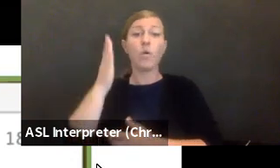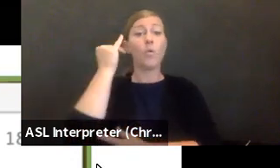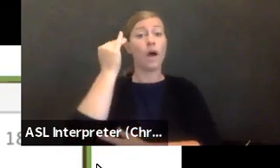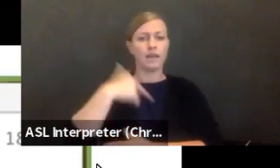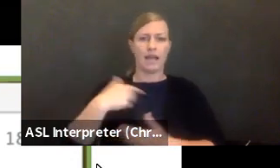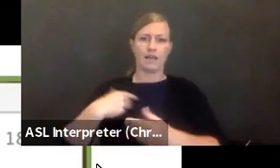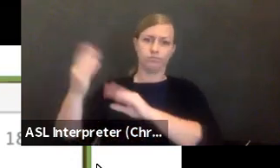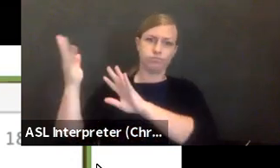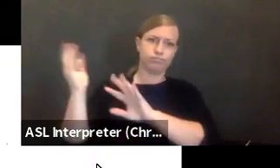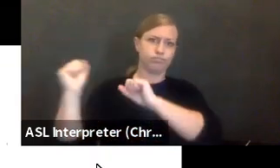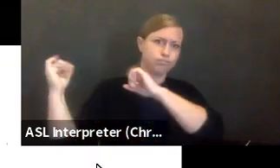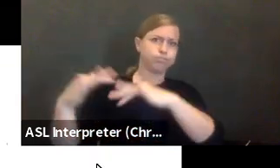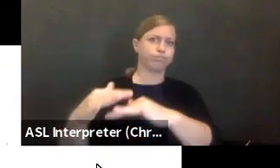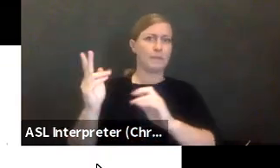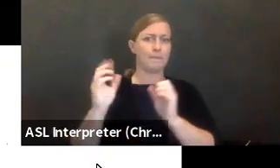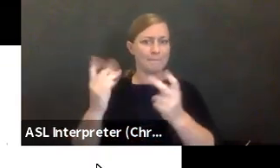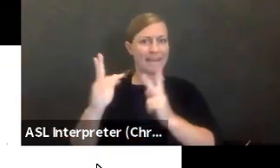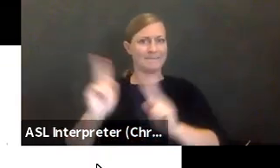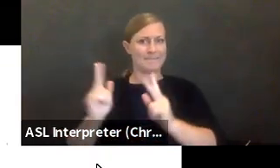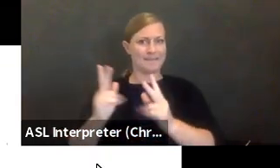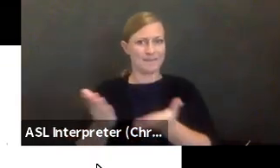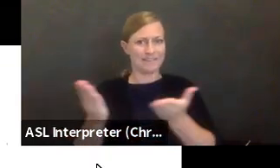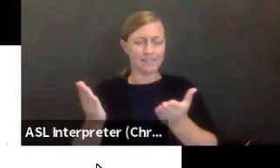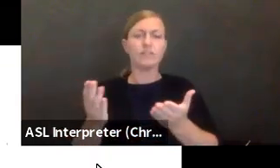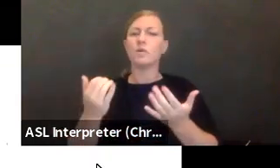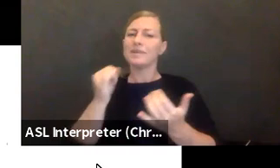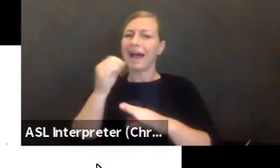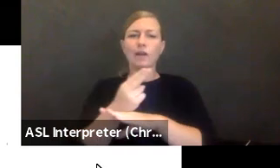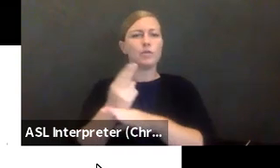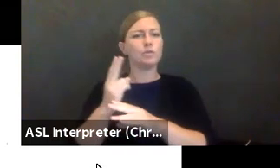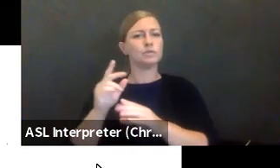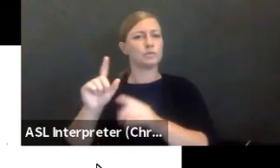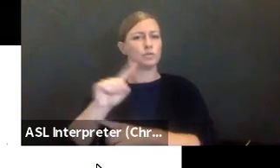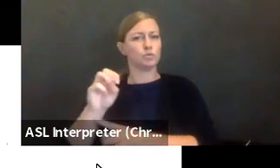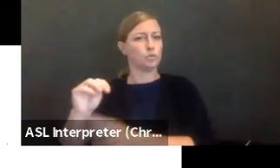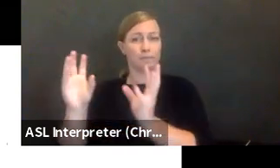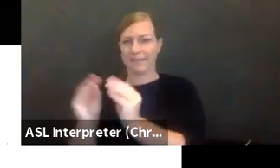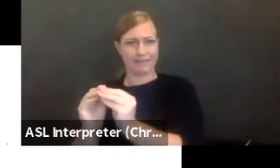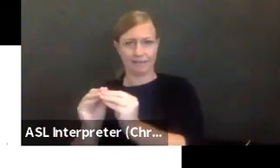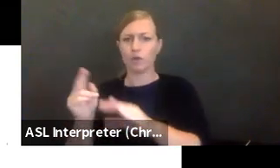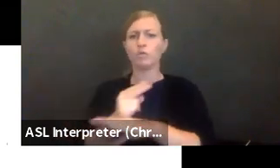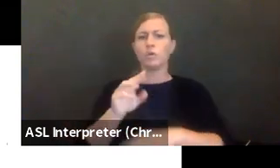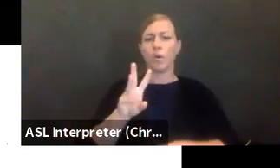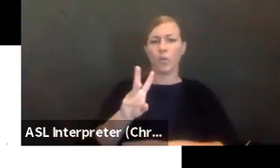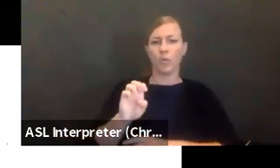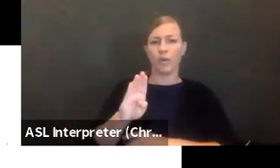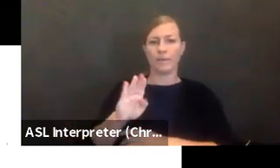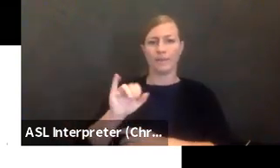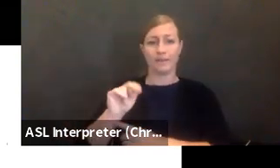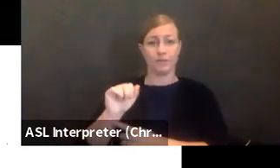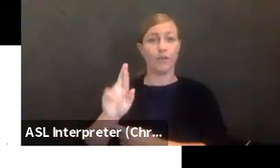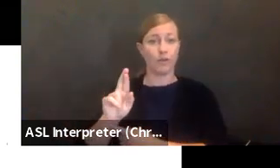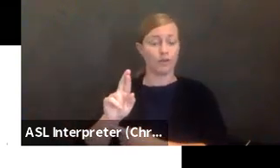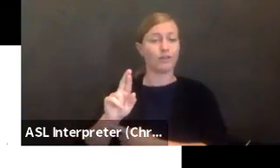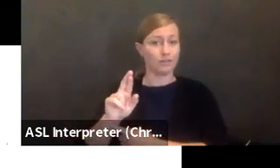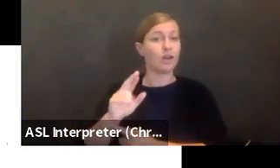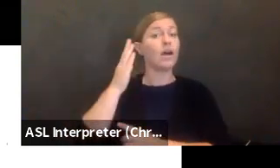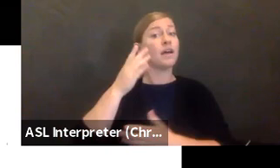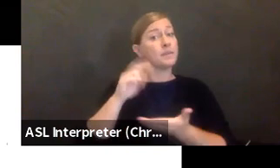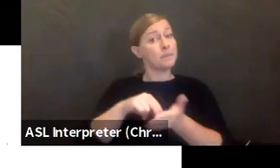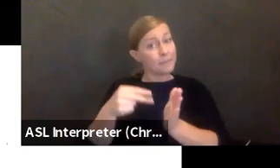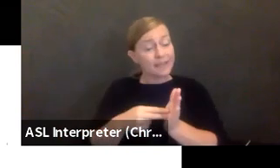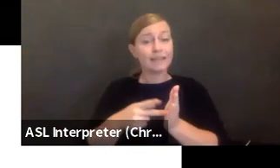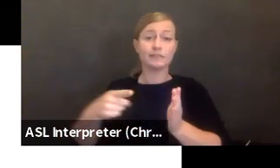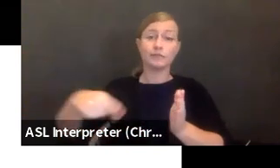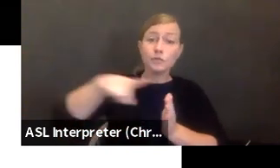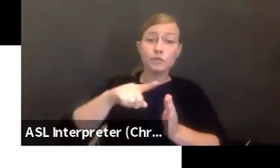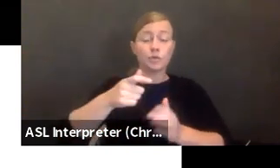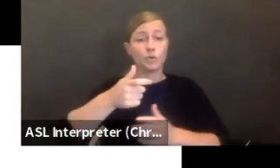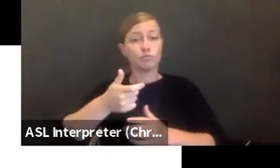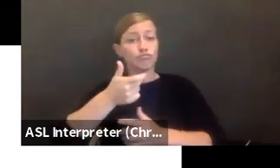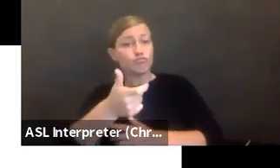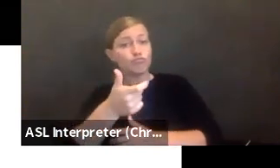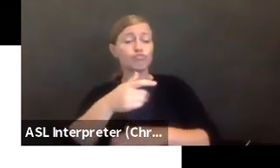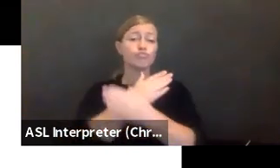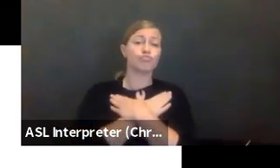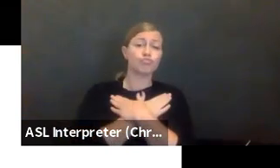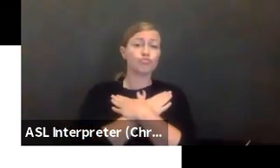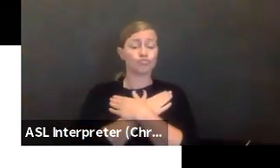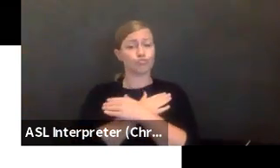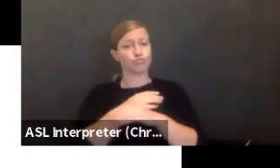For this session you will notice that your video as well as your microphone are shut off,